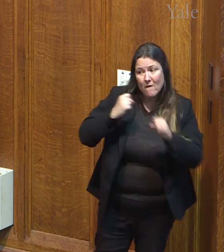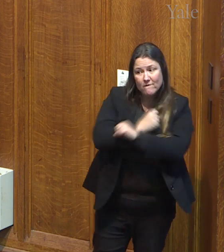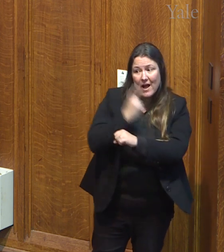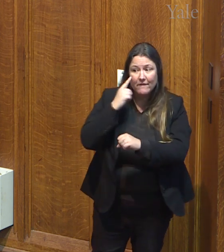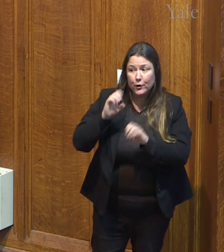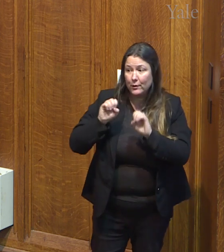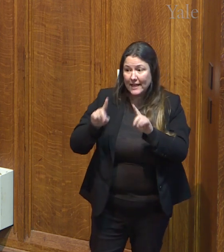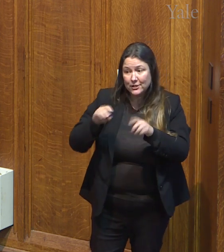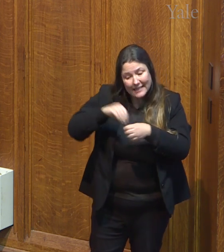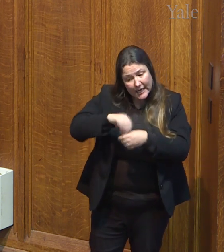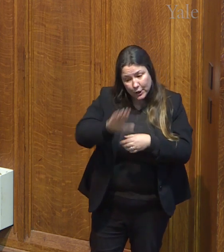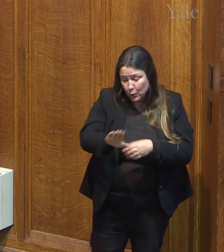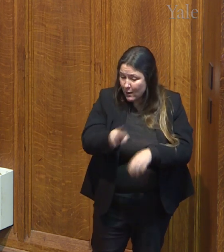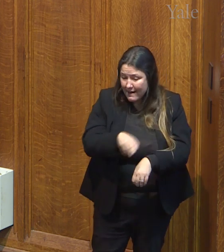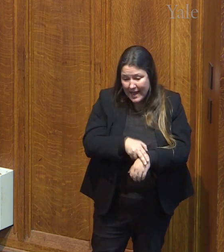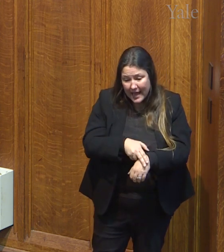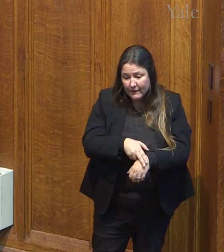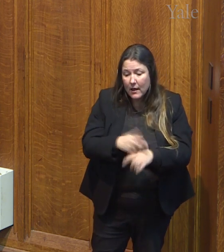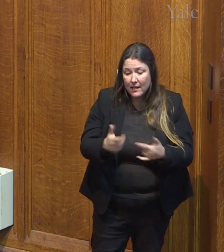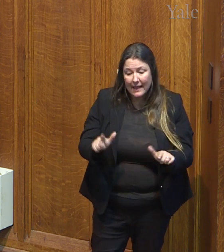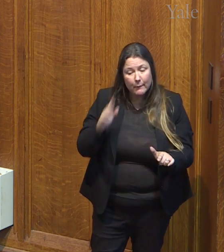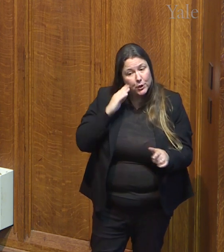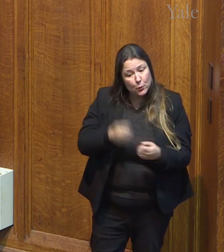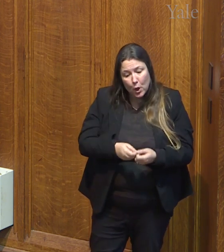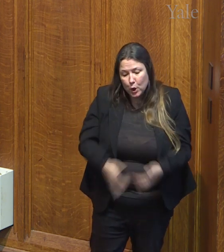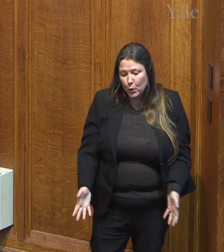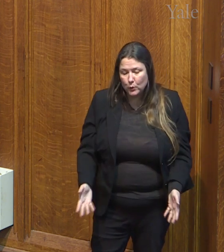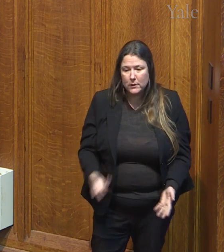in their own language, they would lose everything.